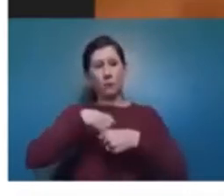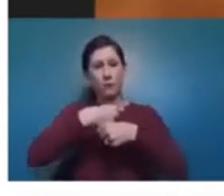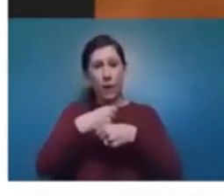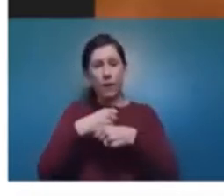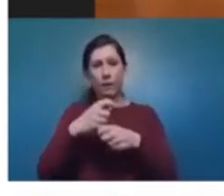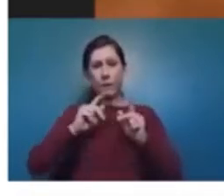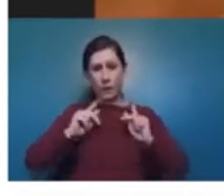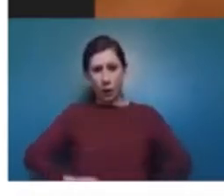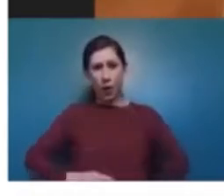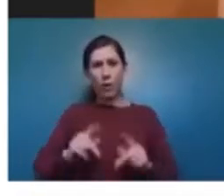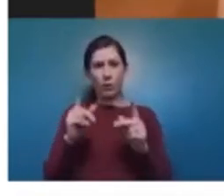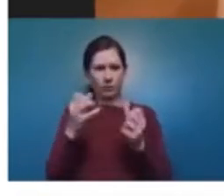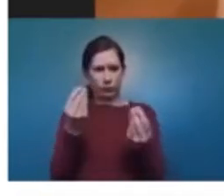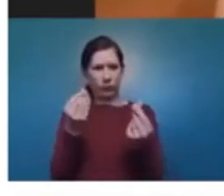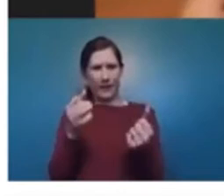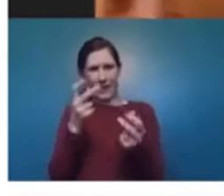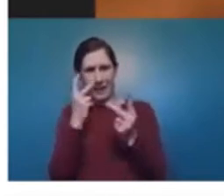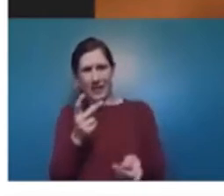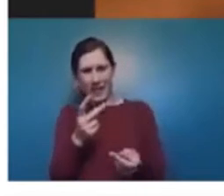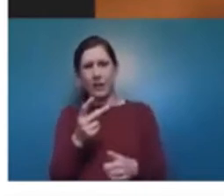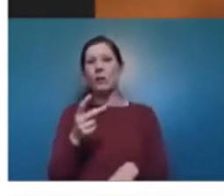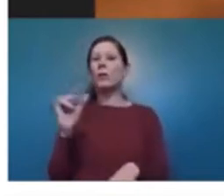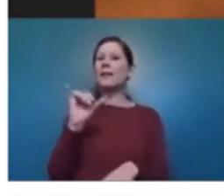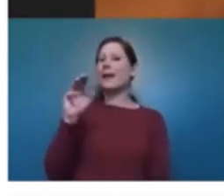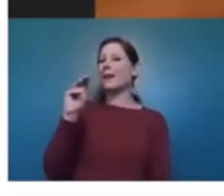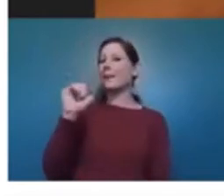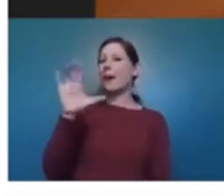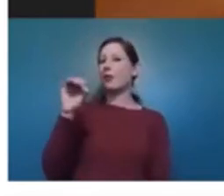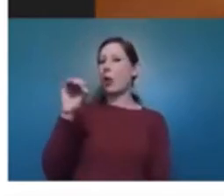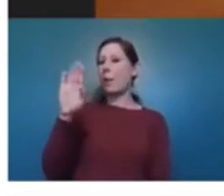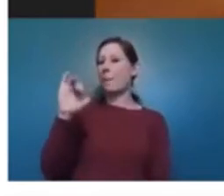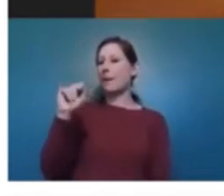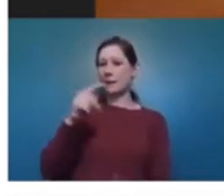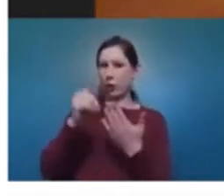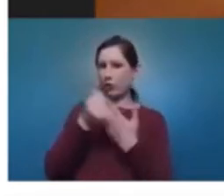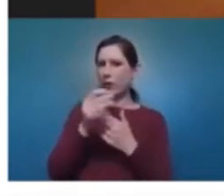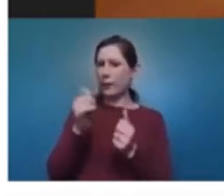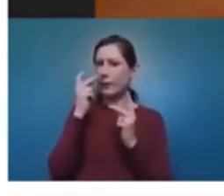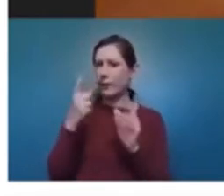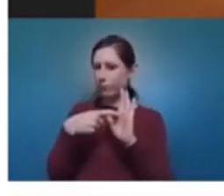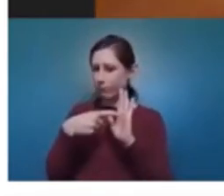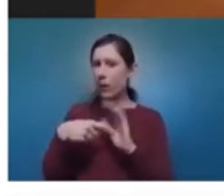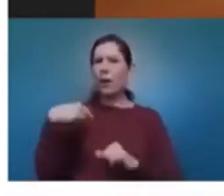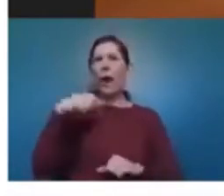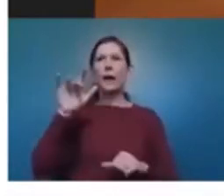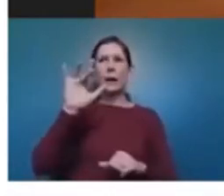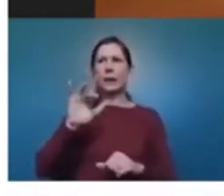and take a look at some of our projects like this microbit project here where when I click different buttons on my